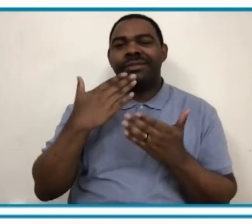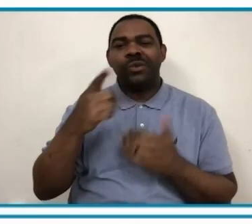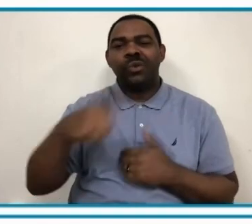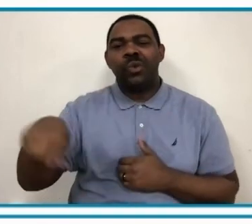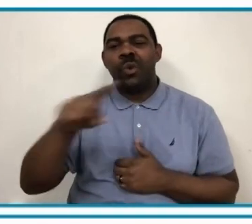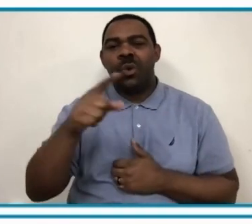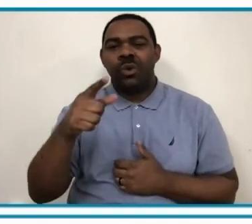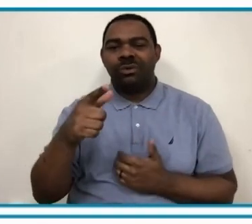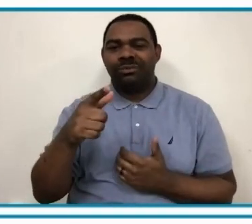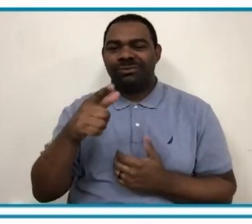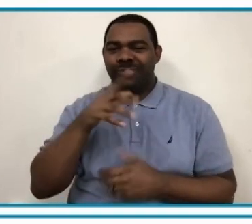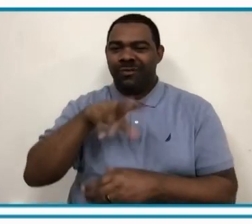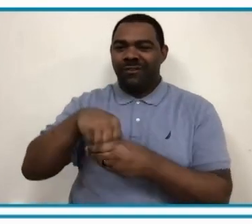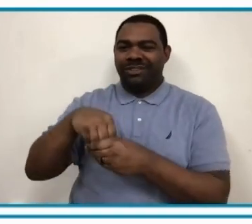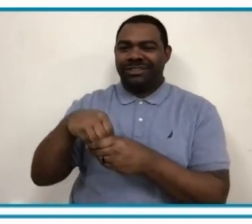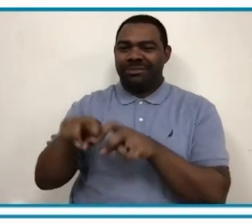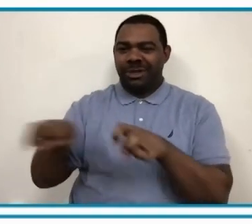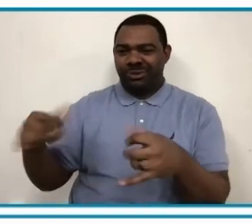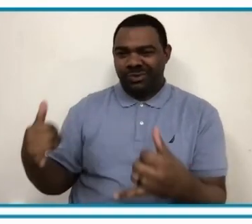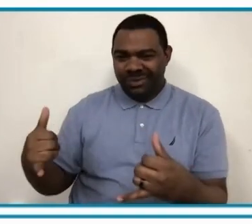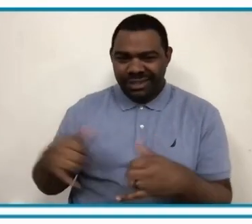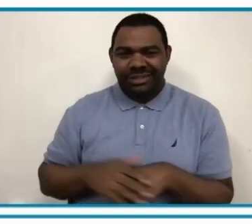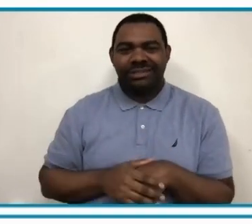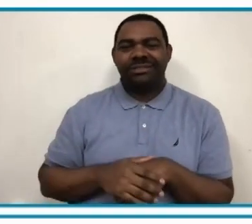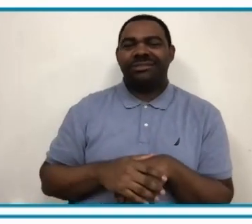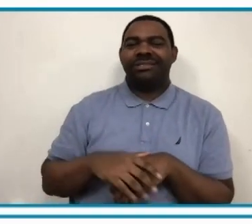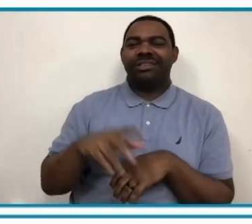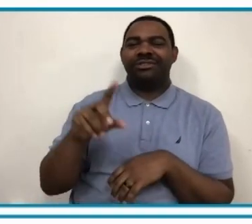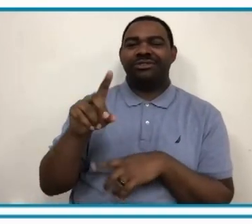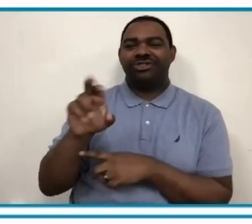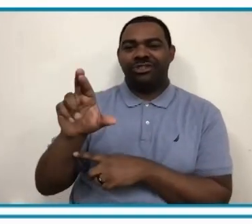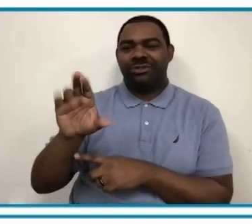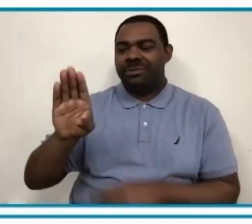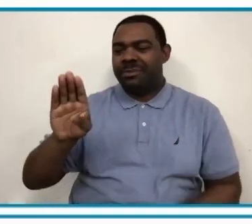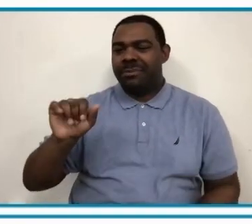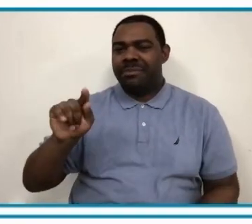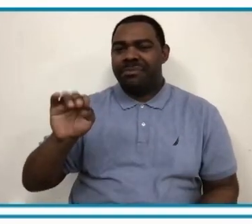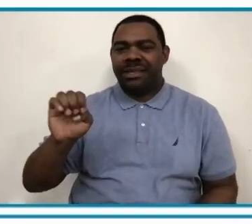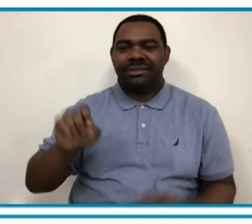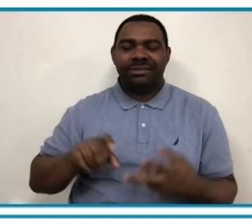and to Dr. Betts and the Henry M. Jackson Foundation and others and for those of you